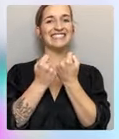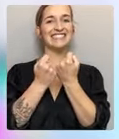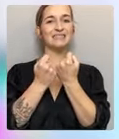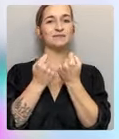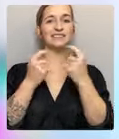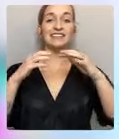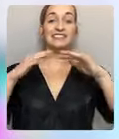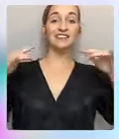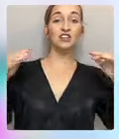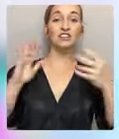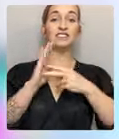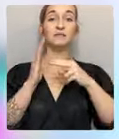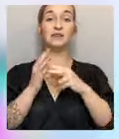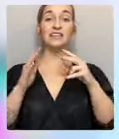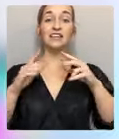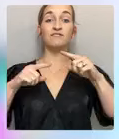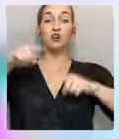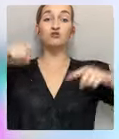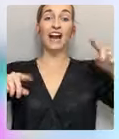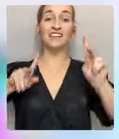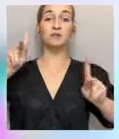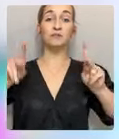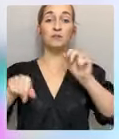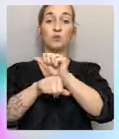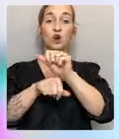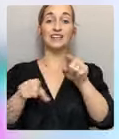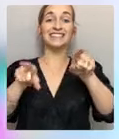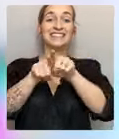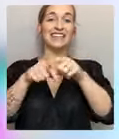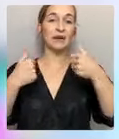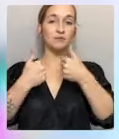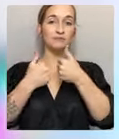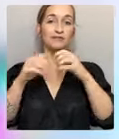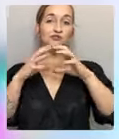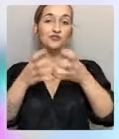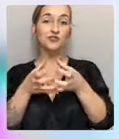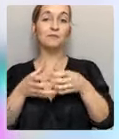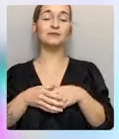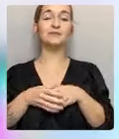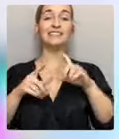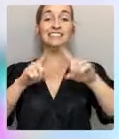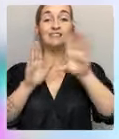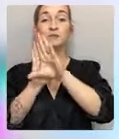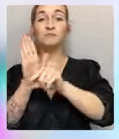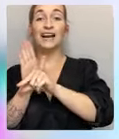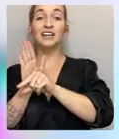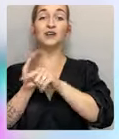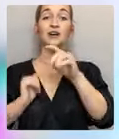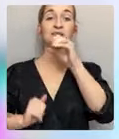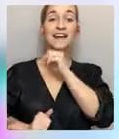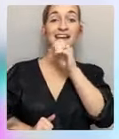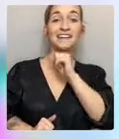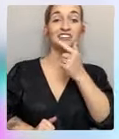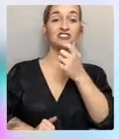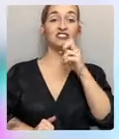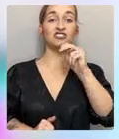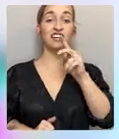Being diverse means a variety of people working at the same group, people with different backgrounds, age, gender,